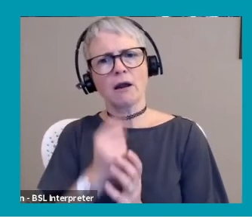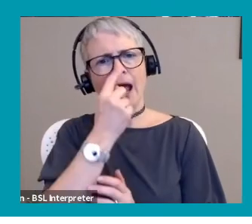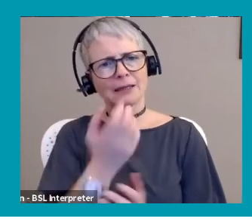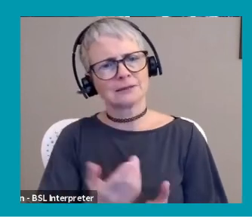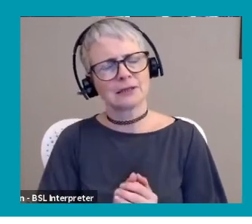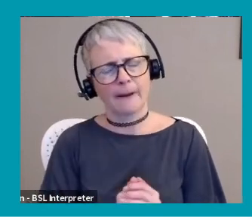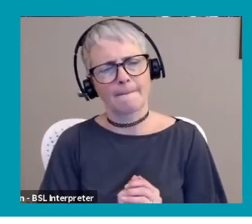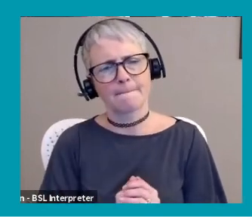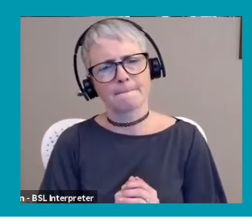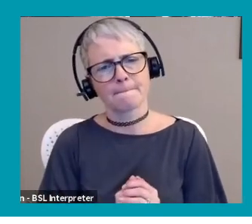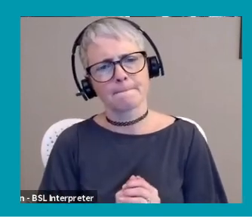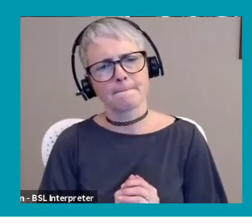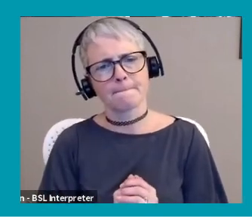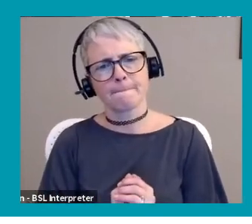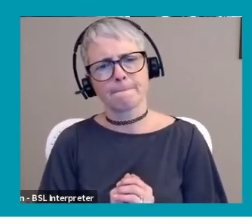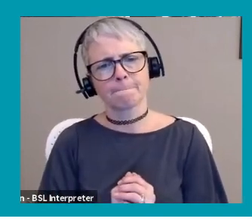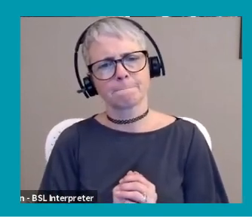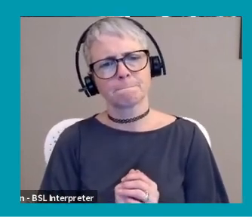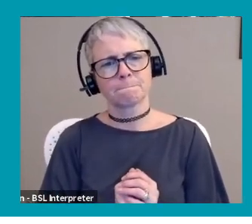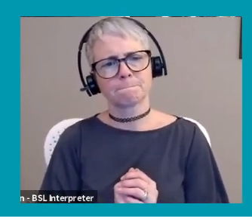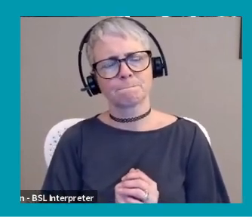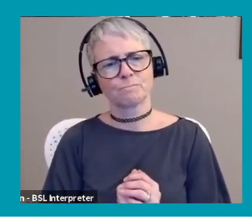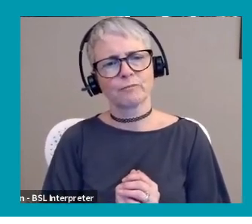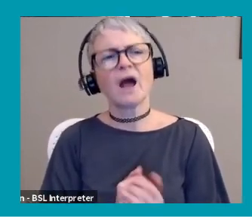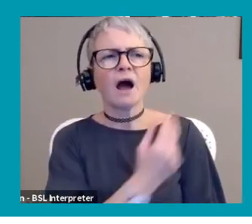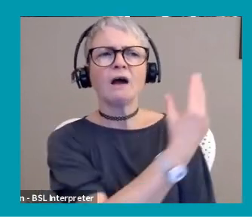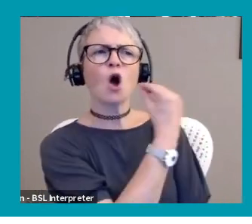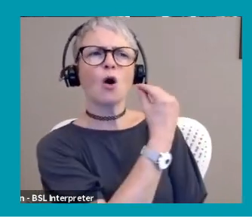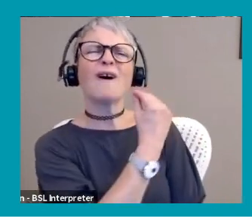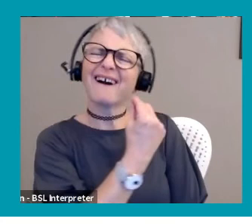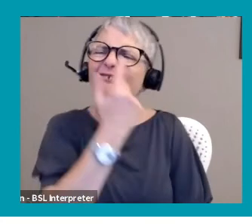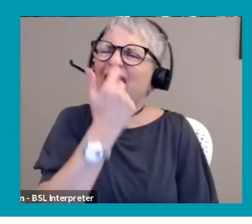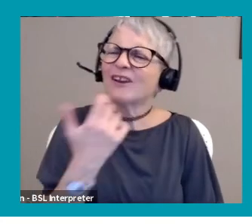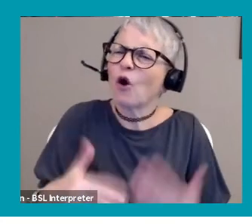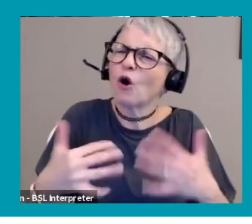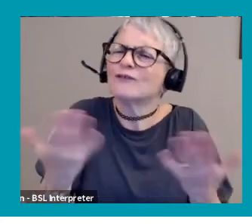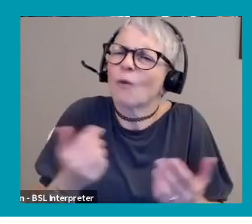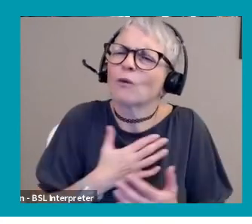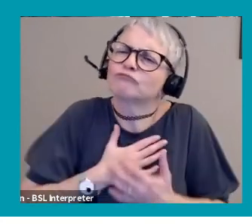And not being distracted by the rejection, because rejection hurts but make contact with